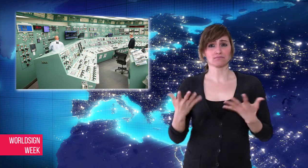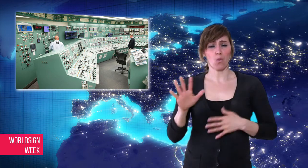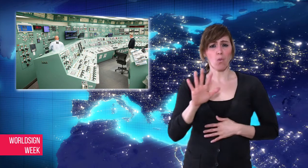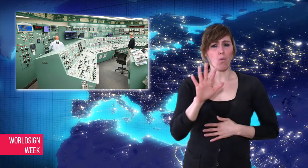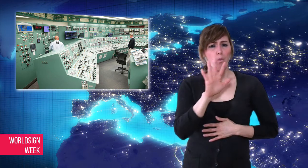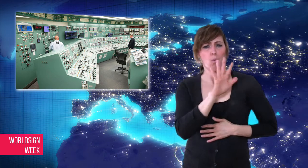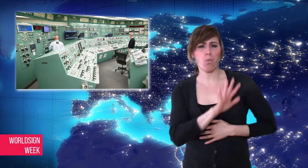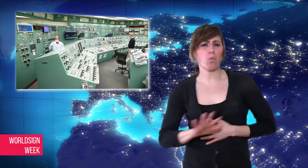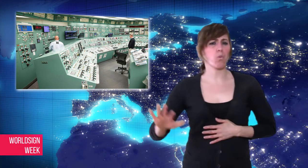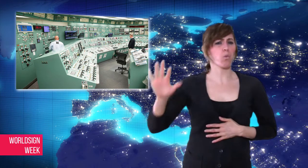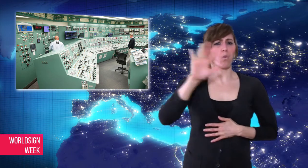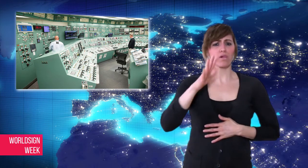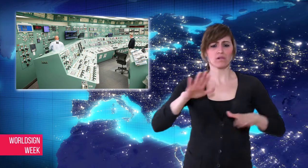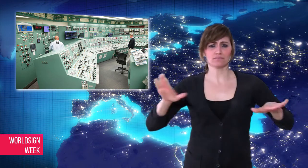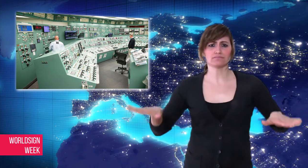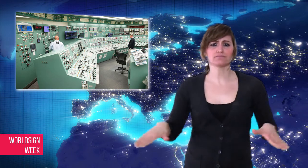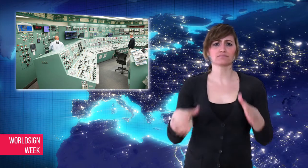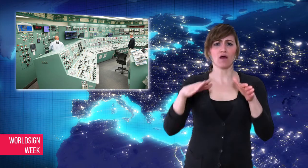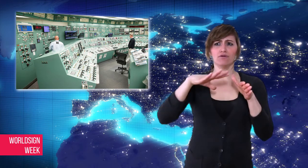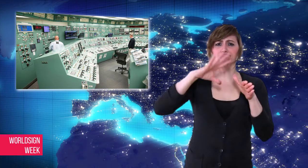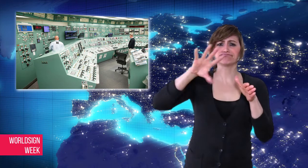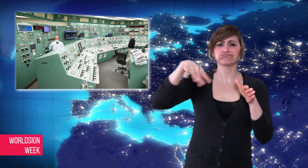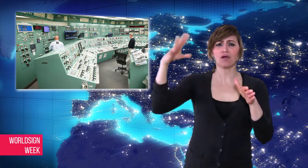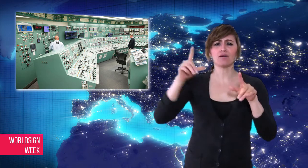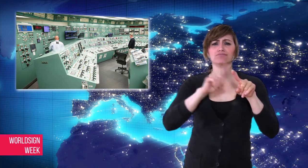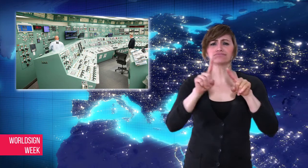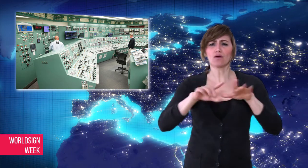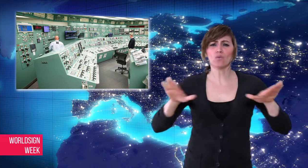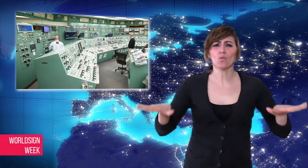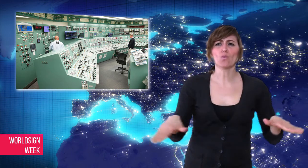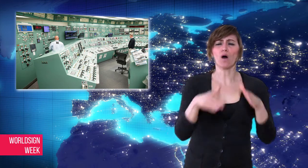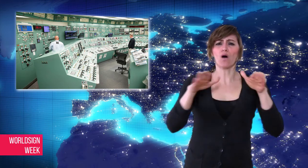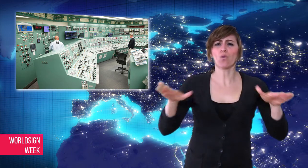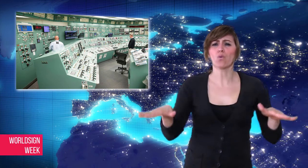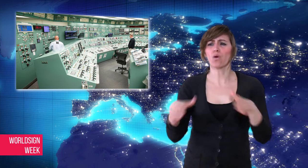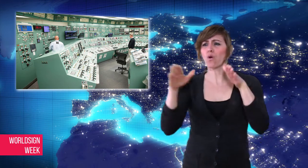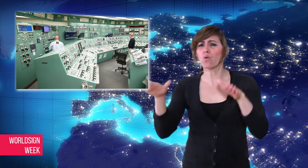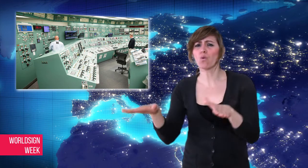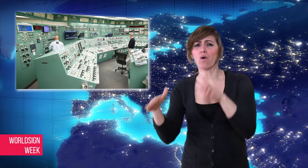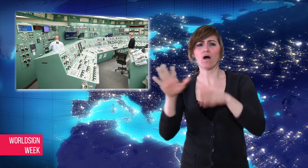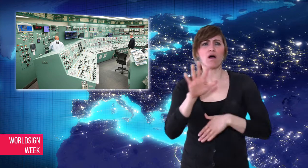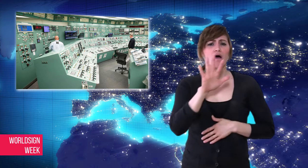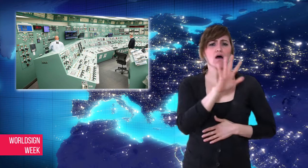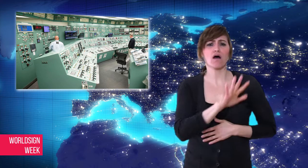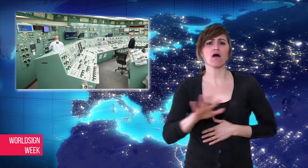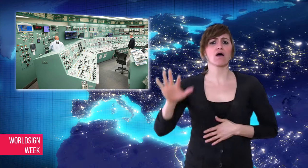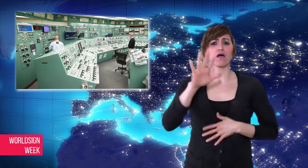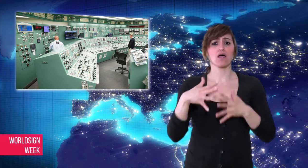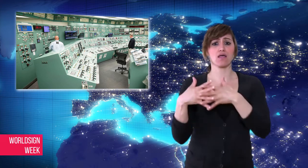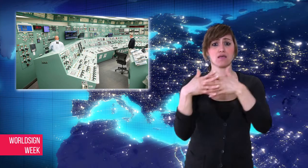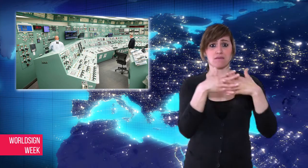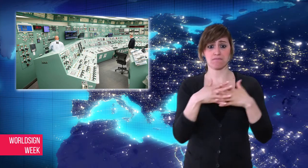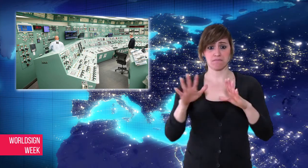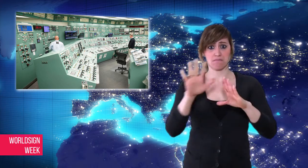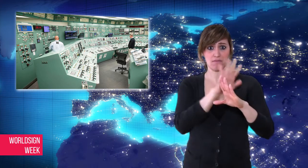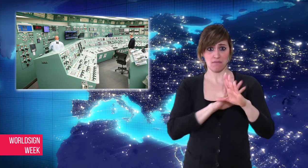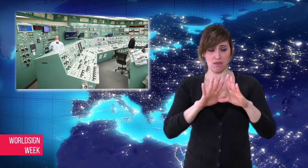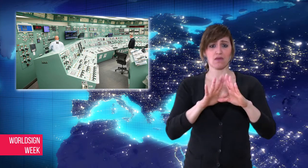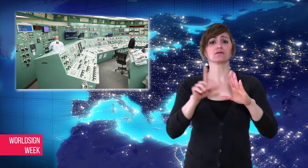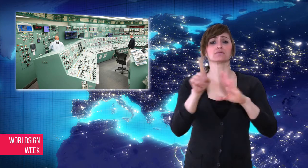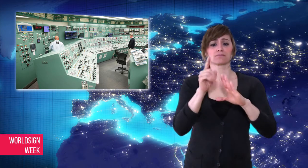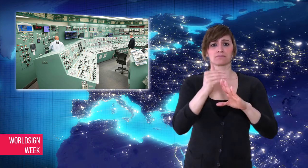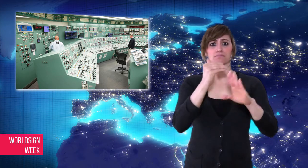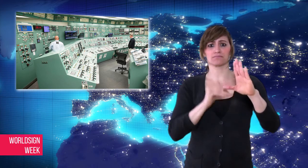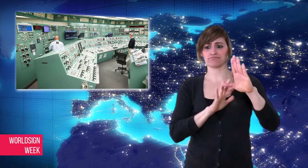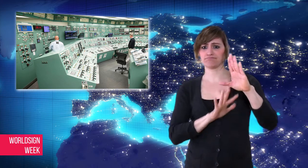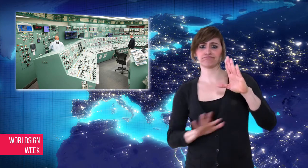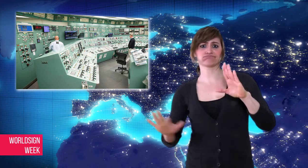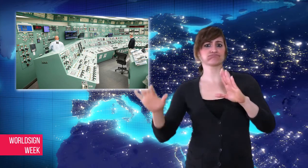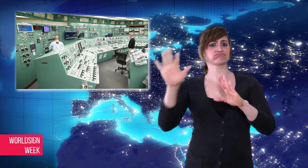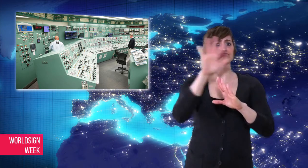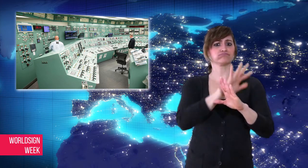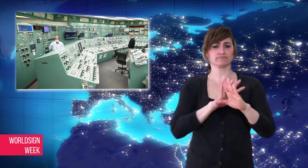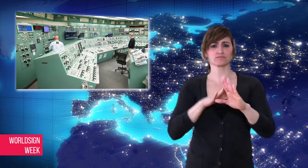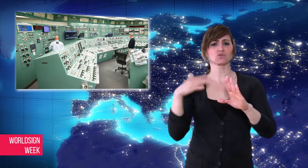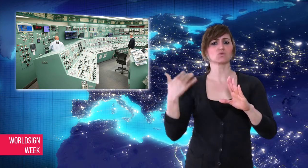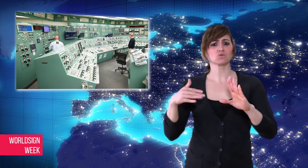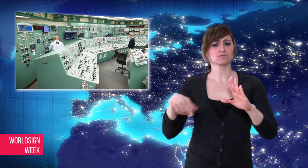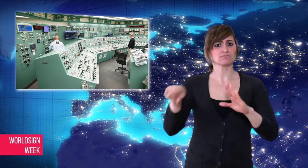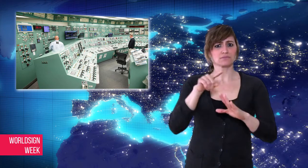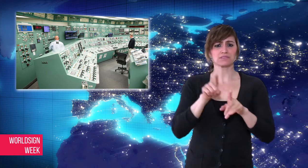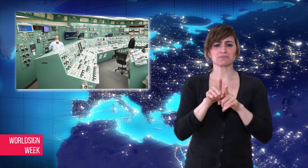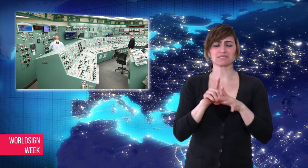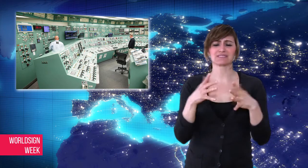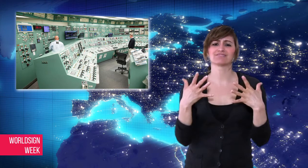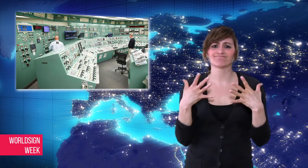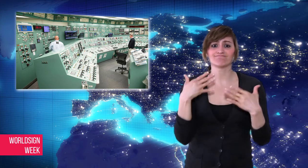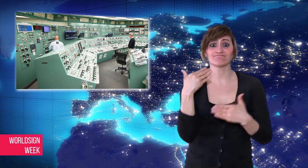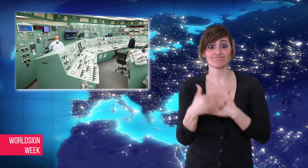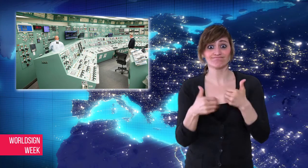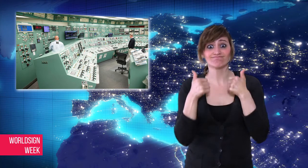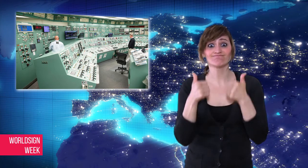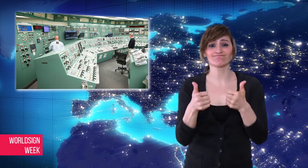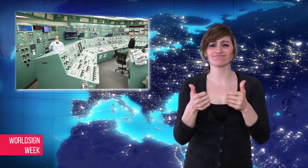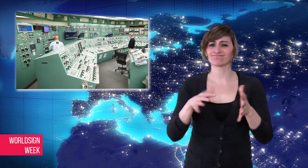the air. All nuclear power plants in and